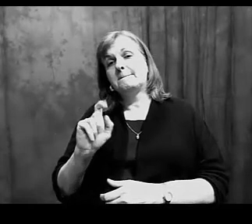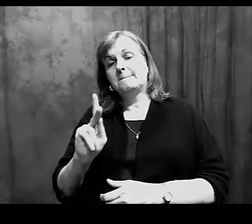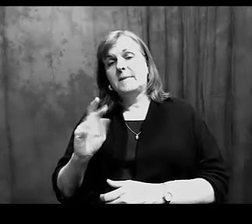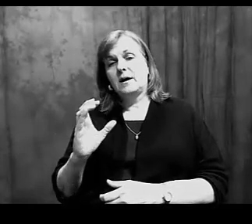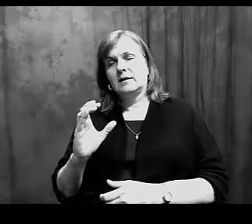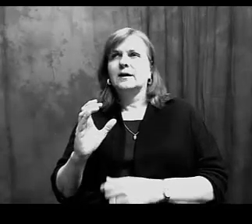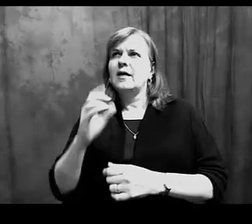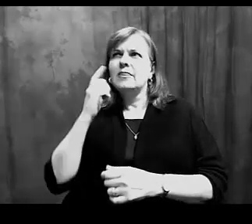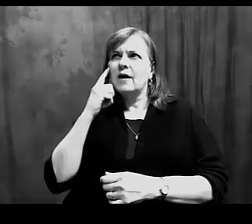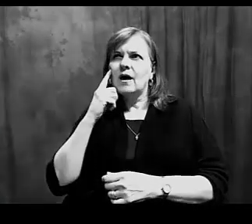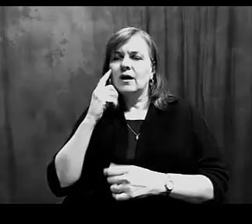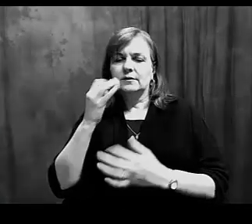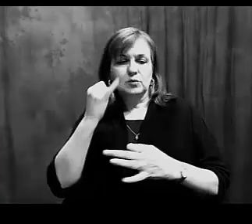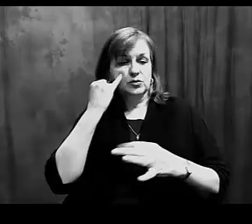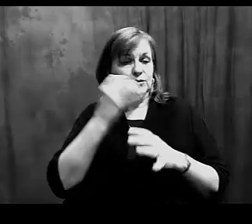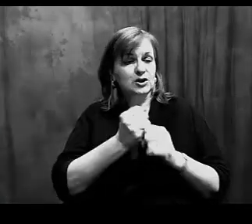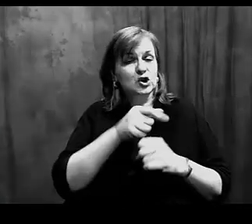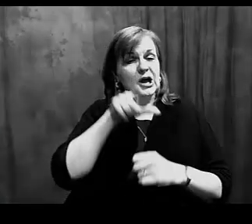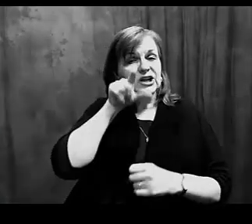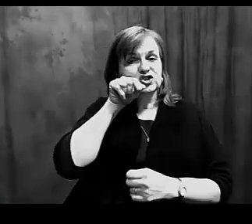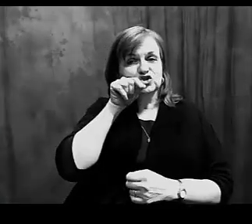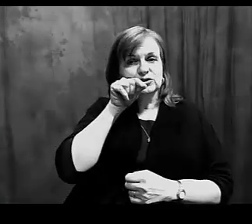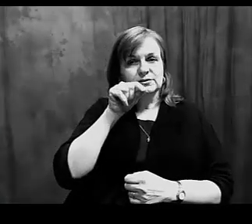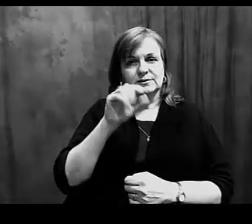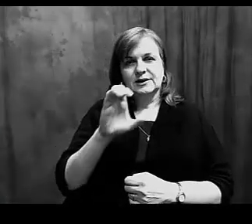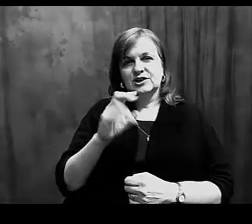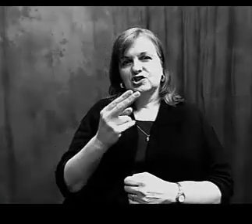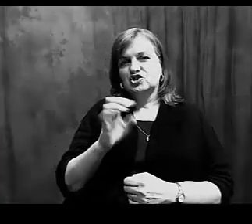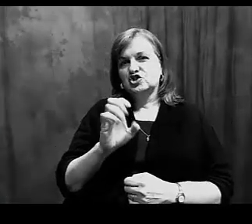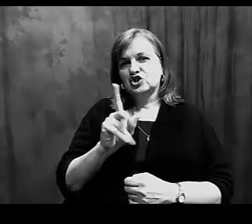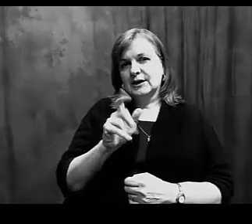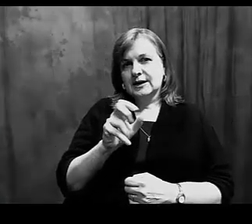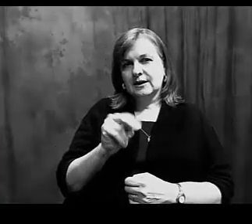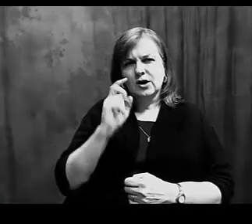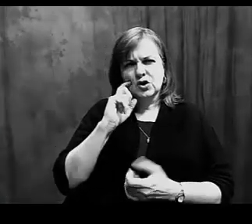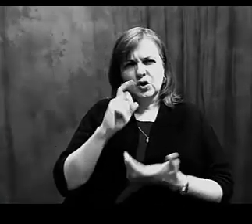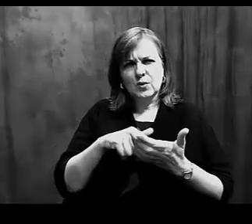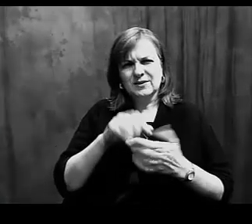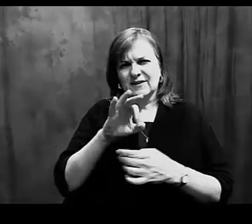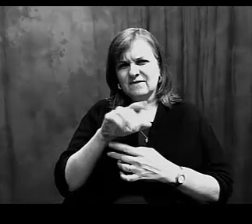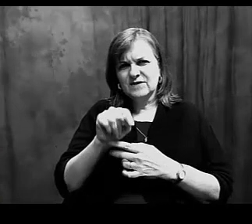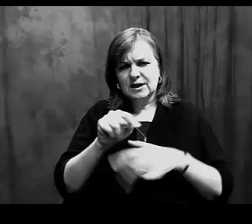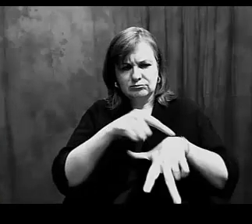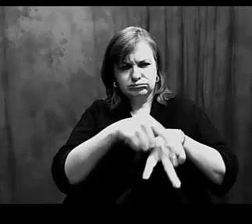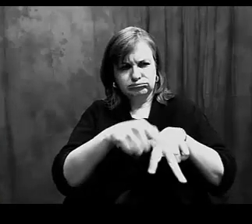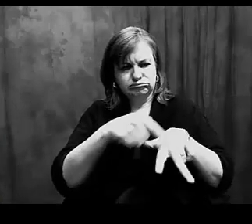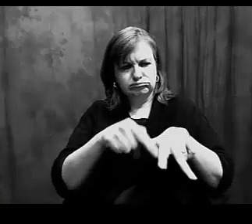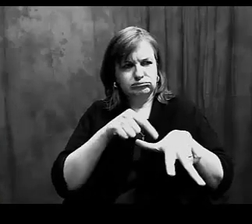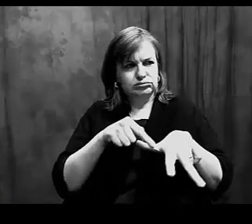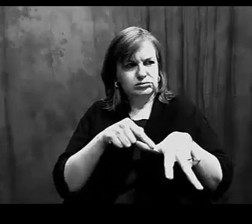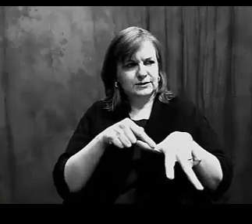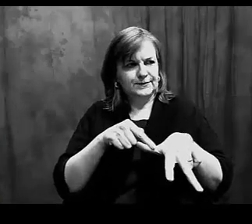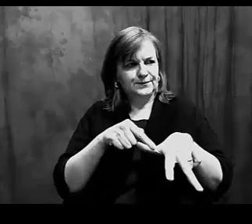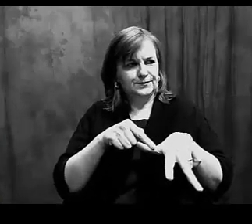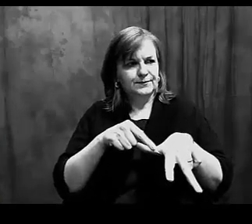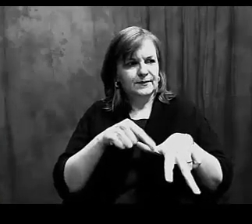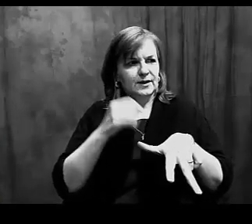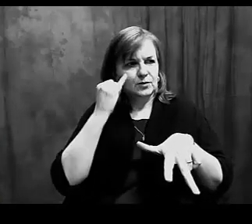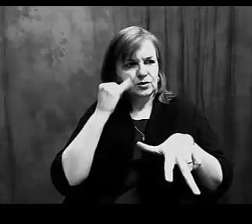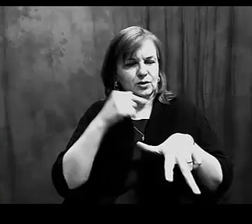and what Lamark thought was that if you took a bird like a chicken notice the feet structure on my chicken